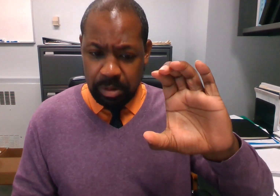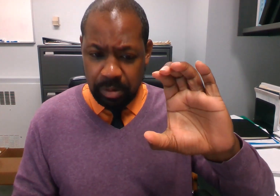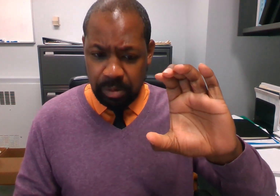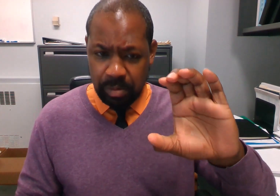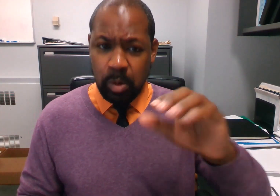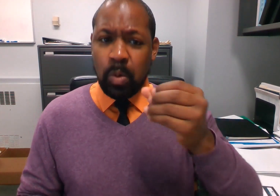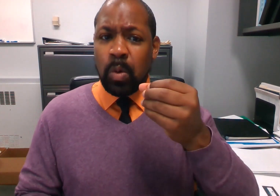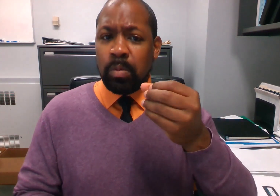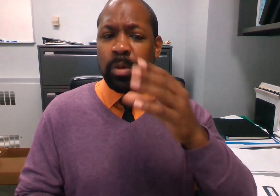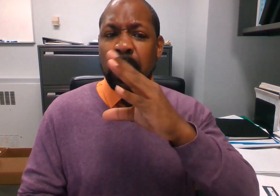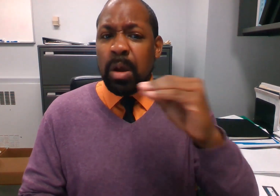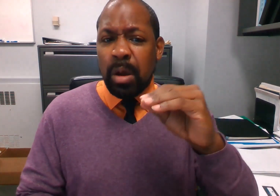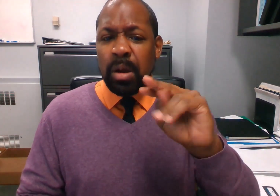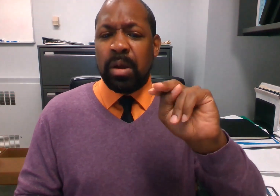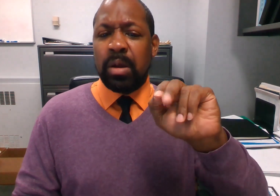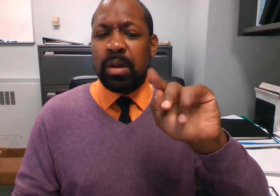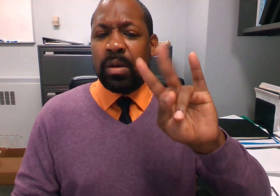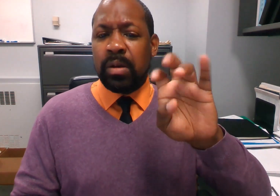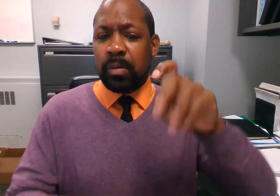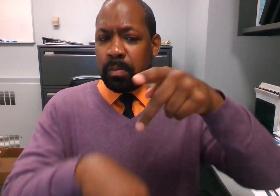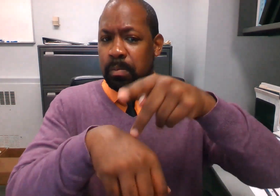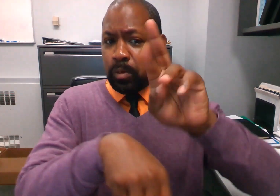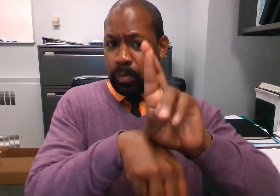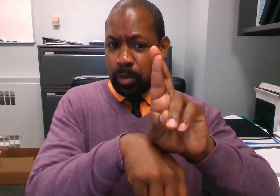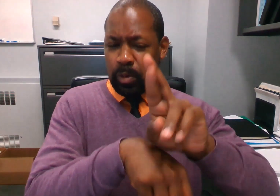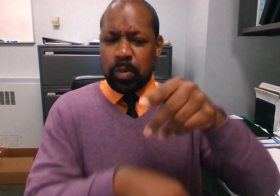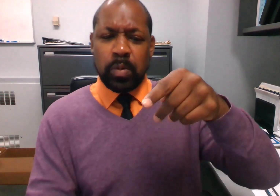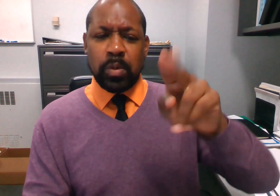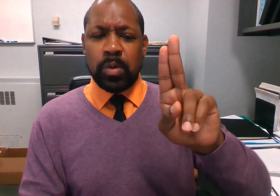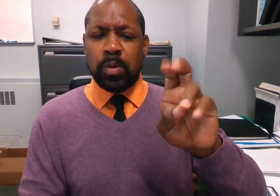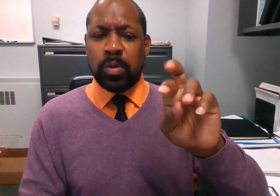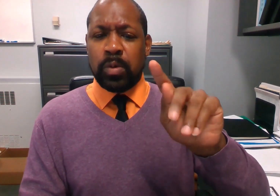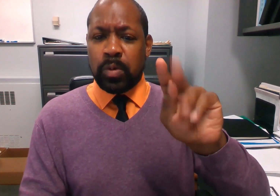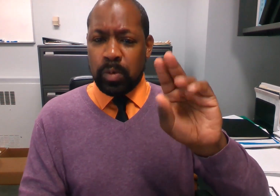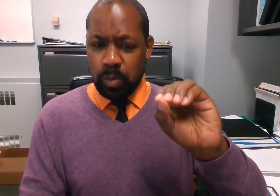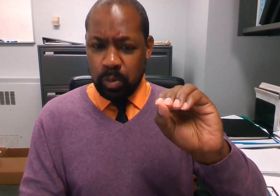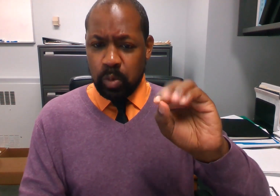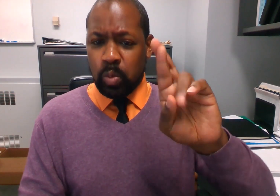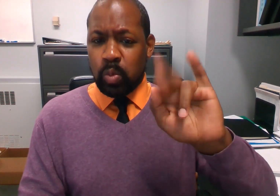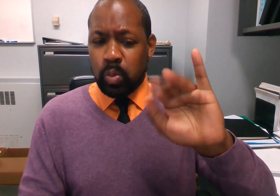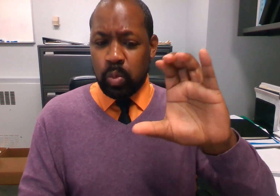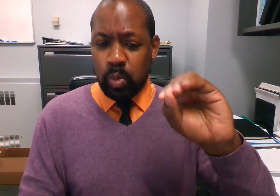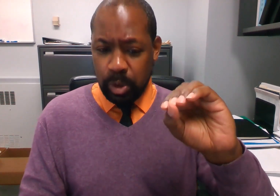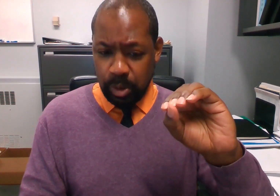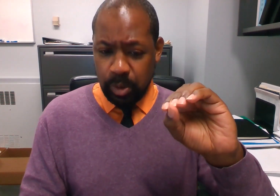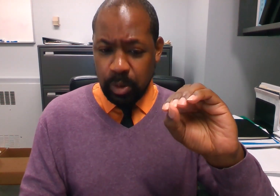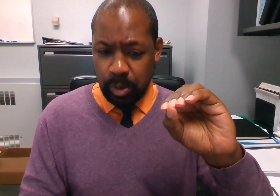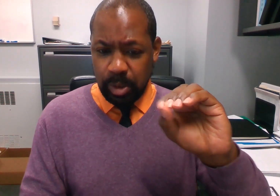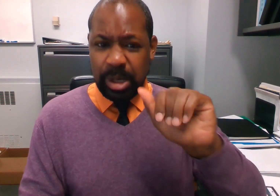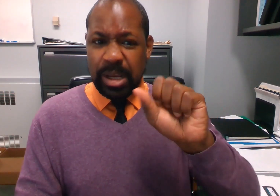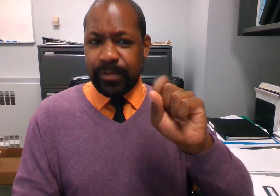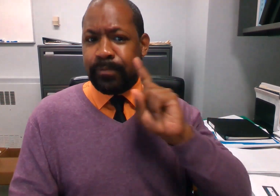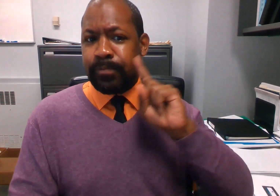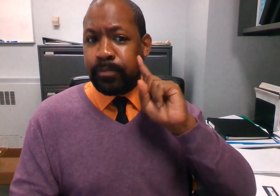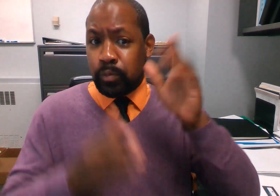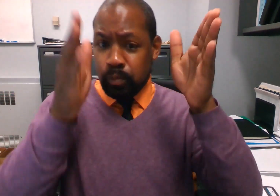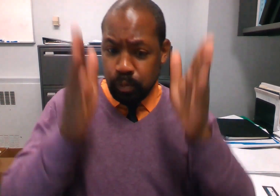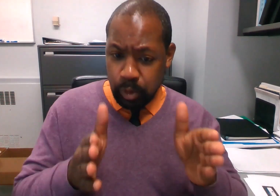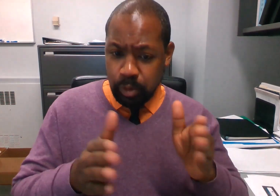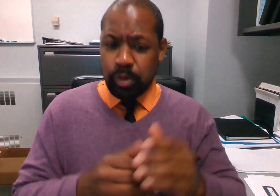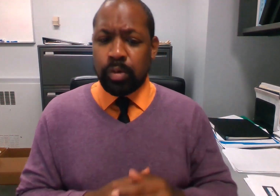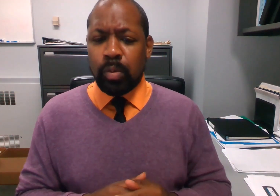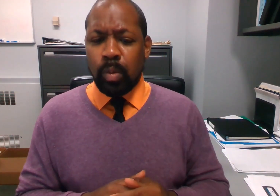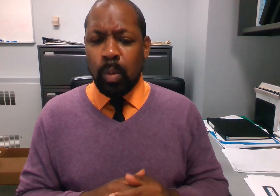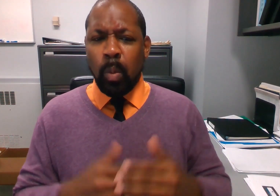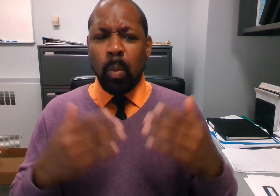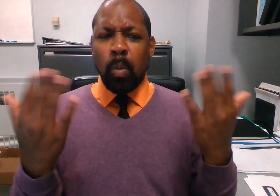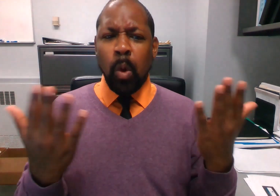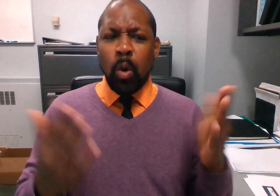so you are a bypass person i know that you were born in Puerto Rico and you're also a